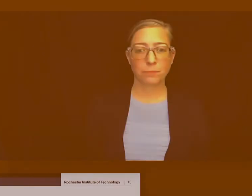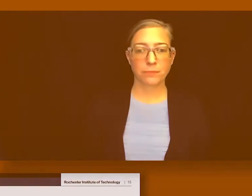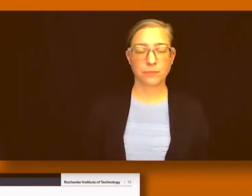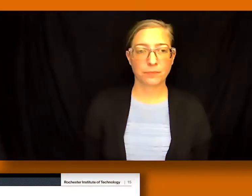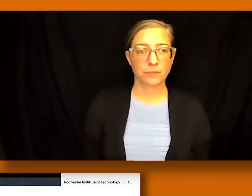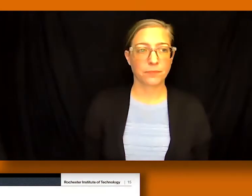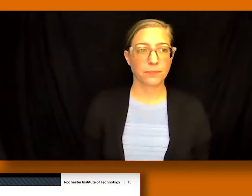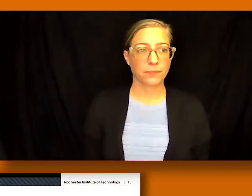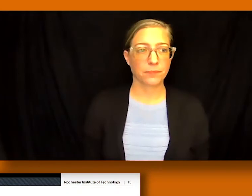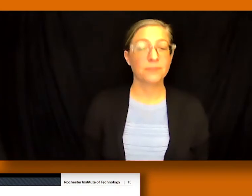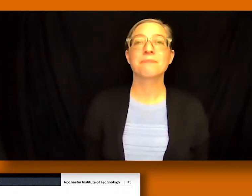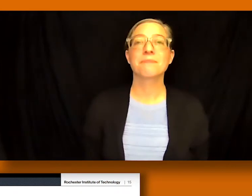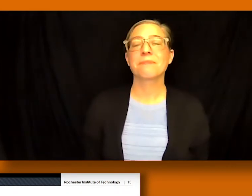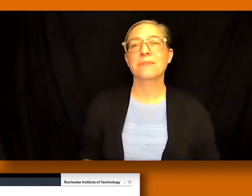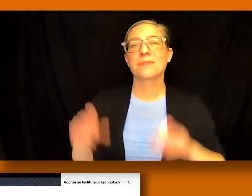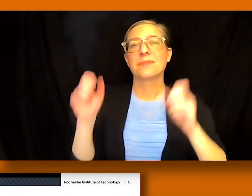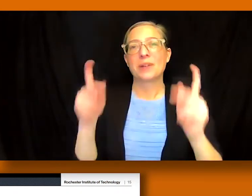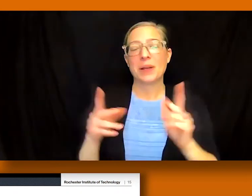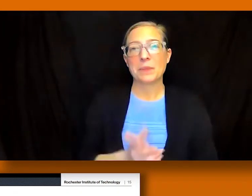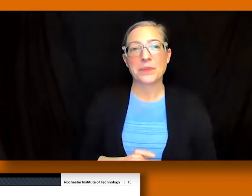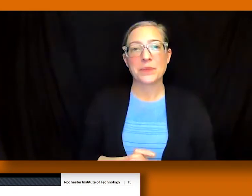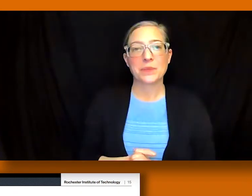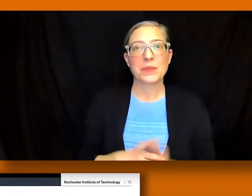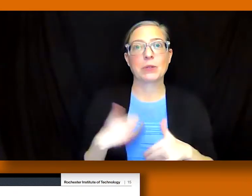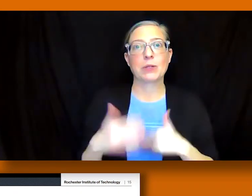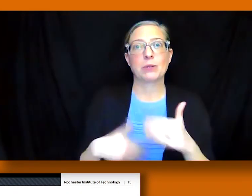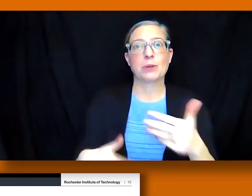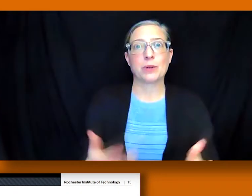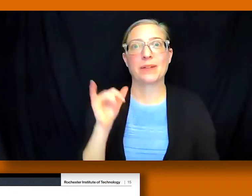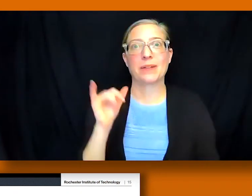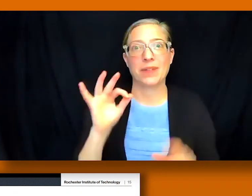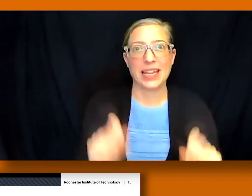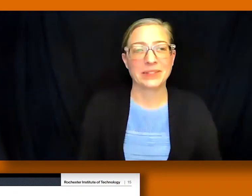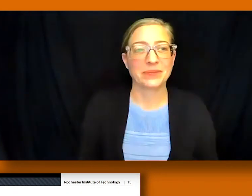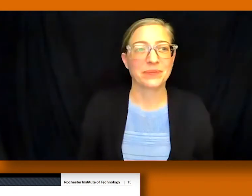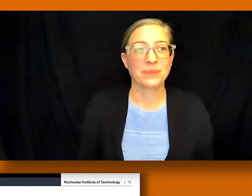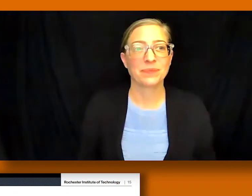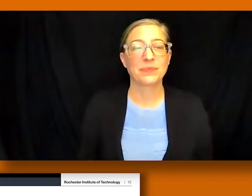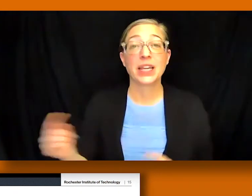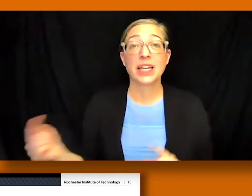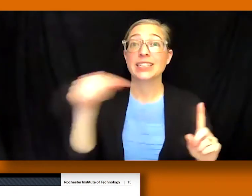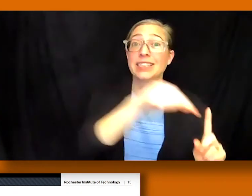Um, ok, so I'll cover them a little bit quicker if I can. Um, consultants.